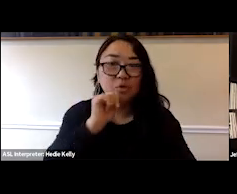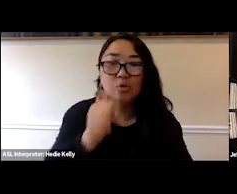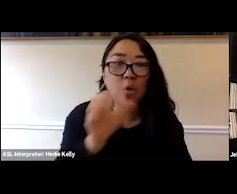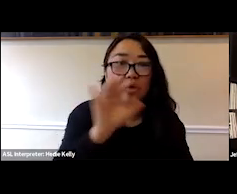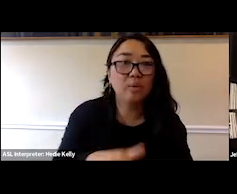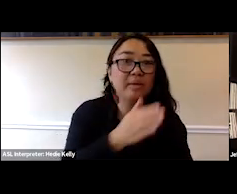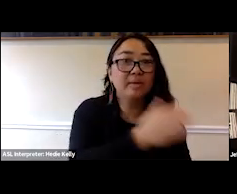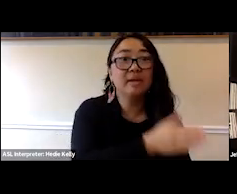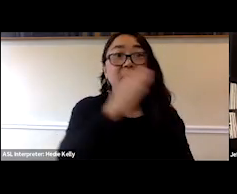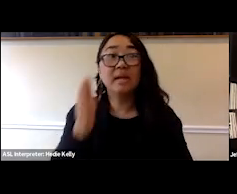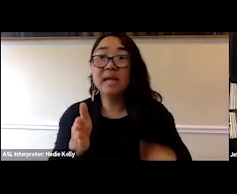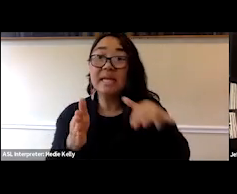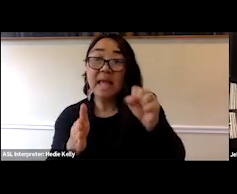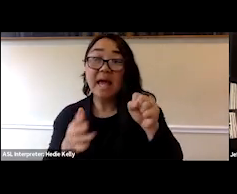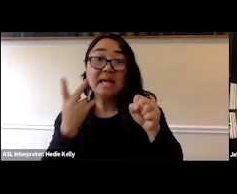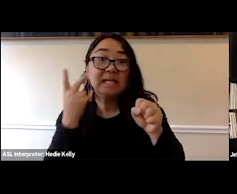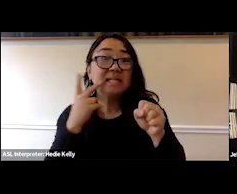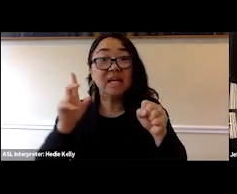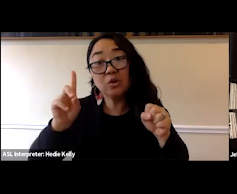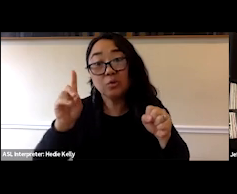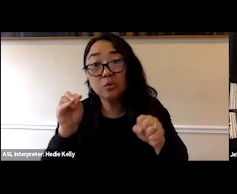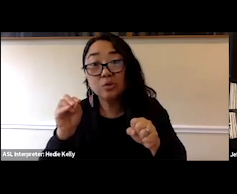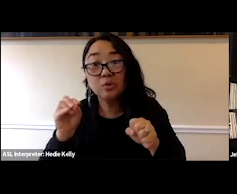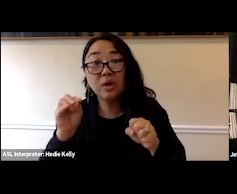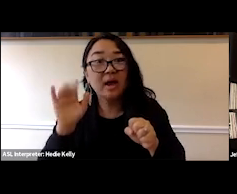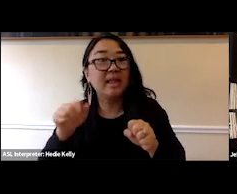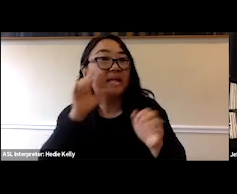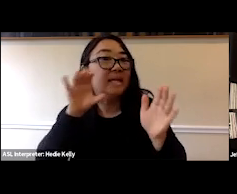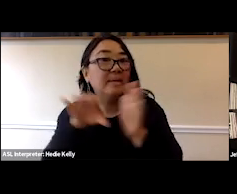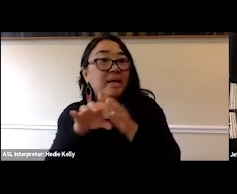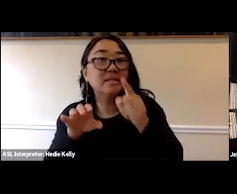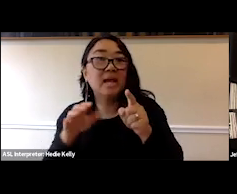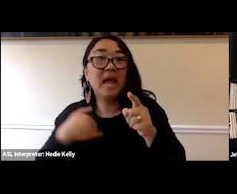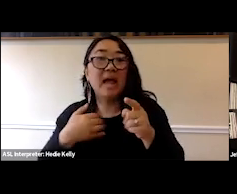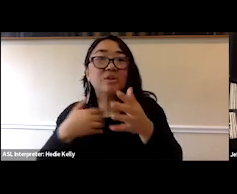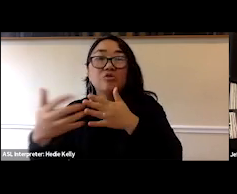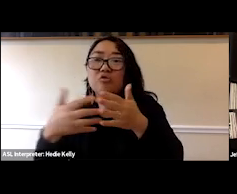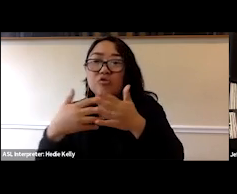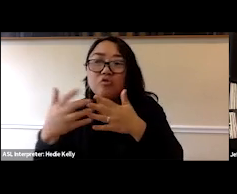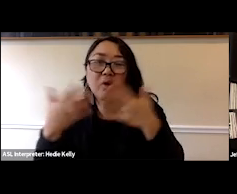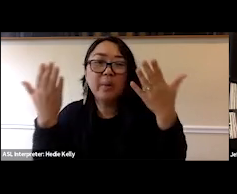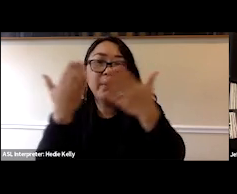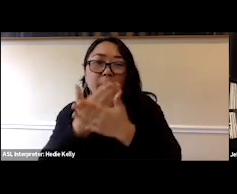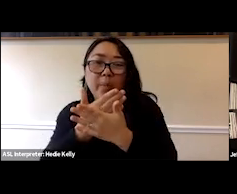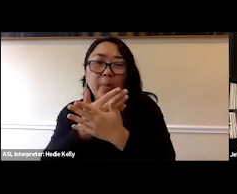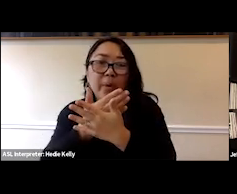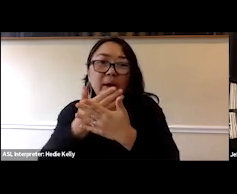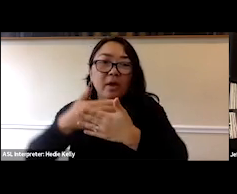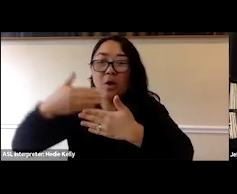which is labeled as a do, we have that image in the background now has kind of like a gray transparent overlay which darkens it